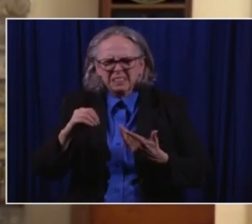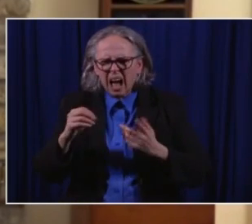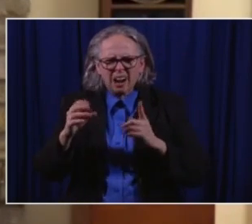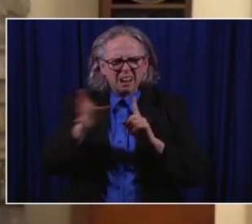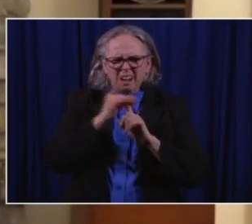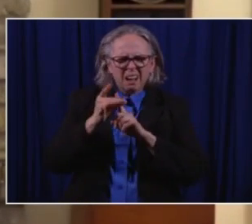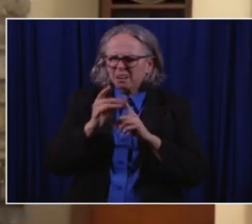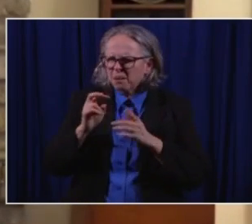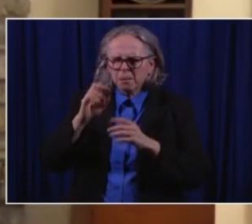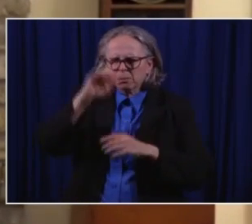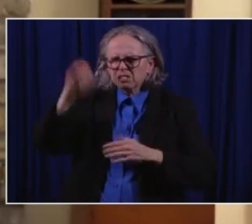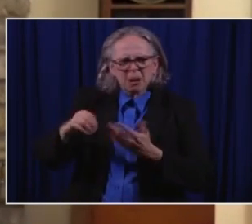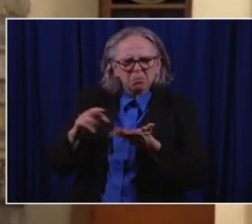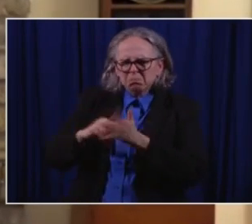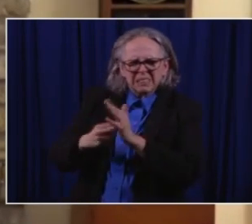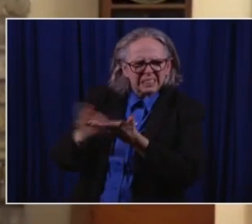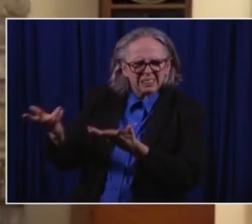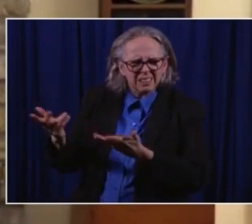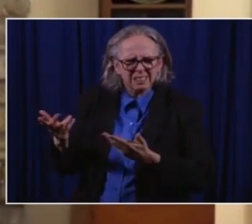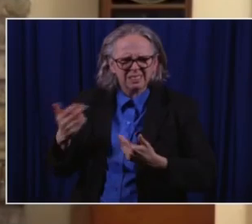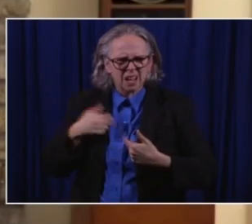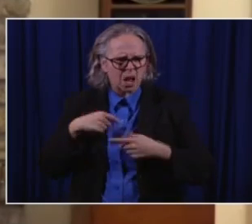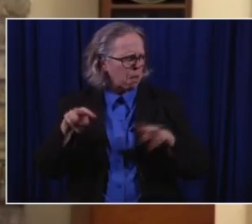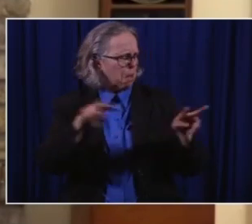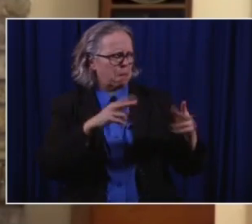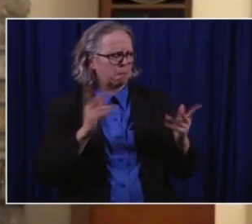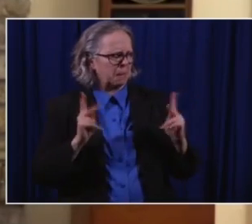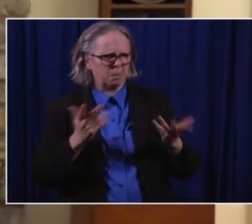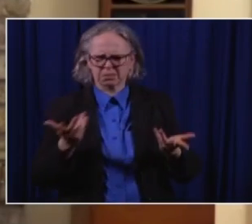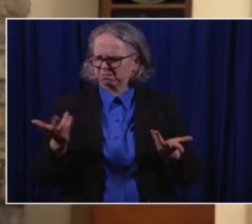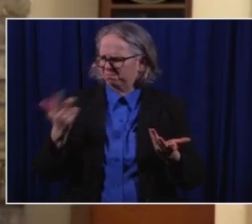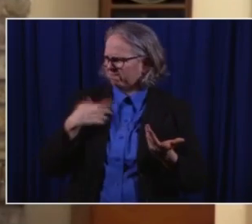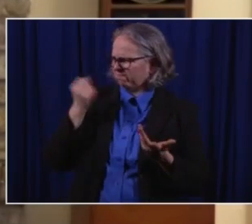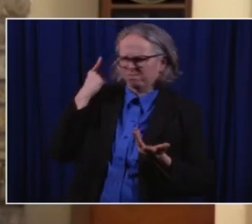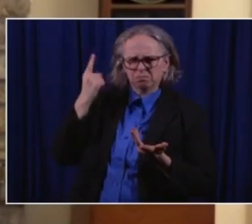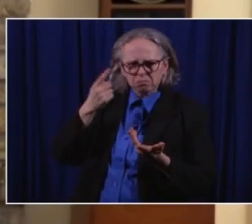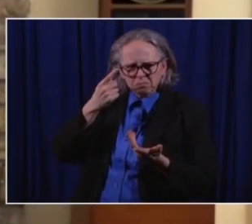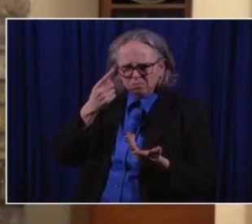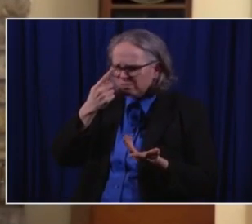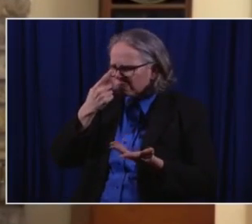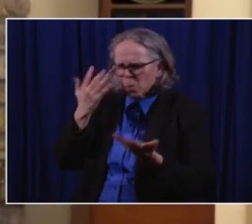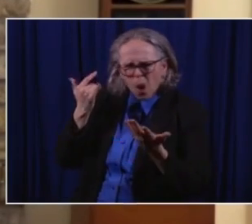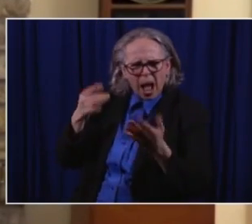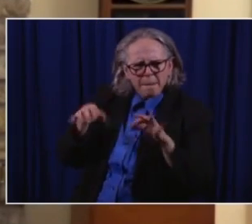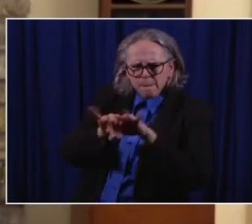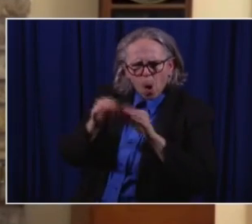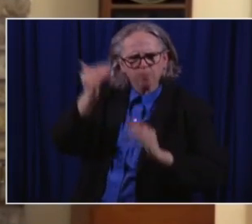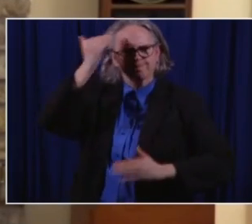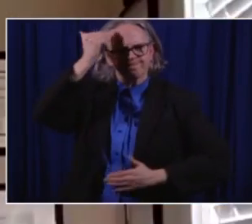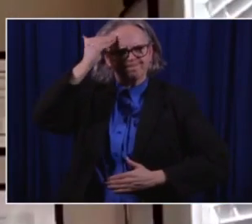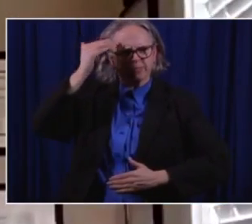rate going doctor that's one of the things that. I had no idea before we went into this pandemic what the world that even And I suspect and we have